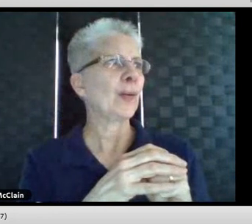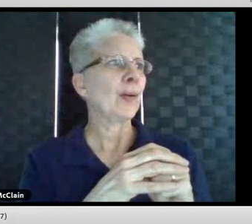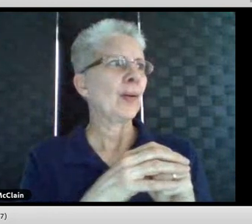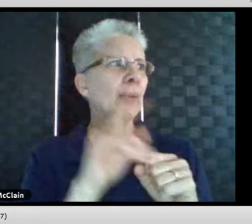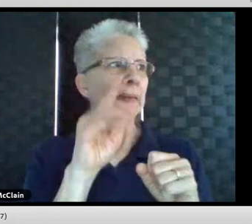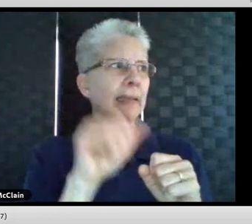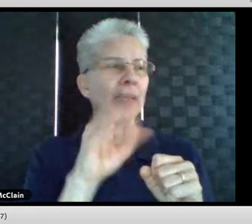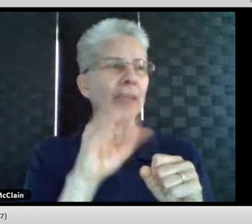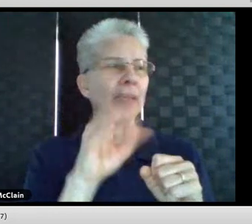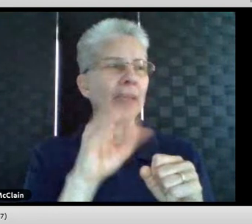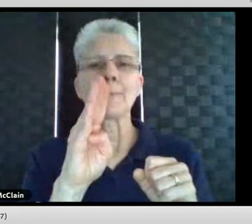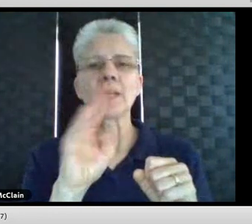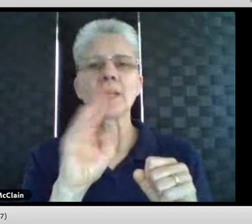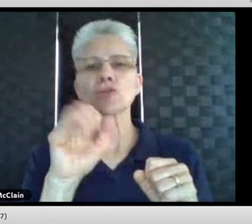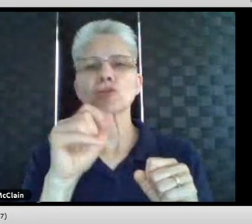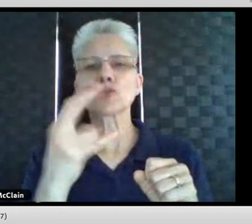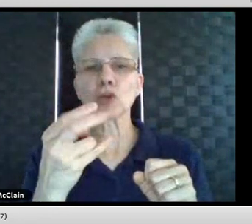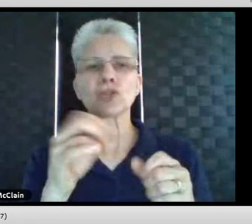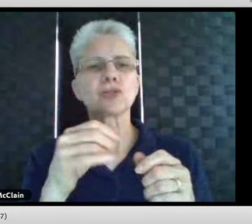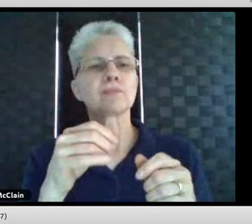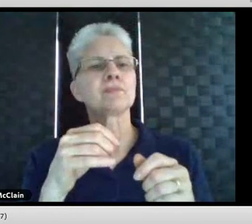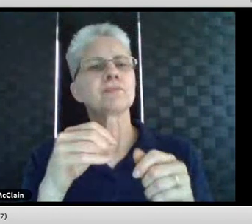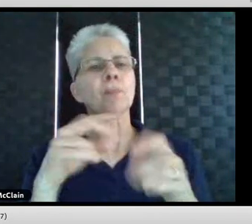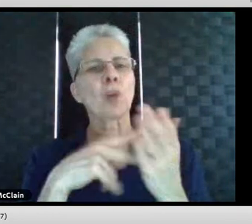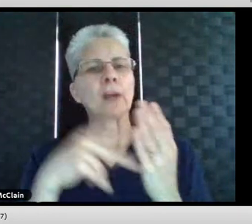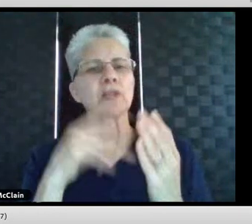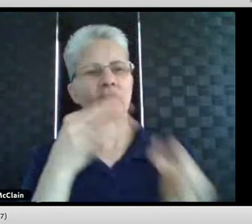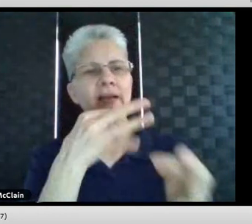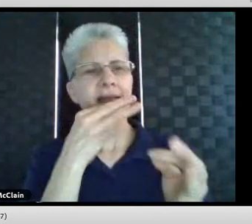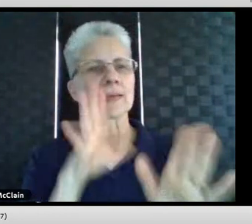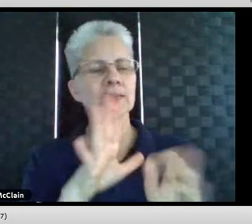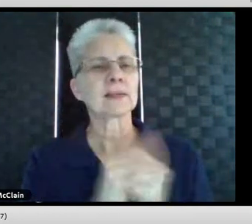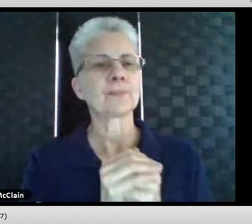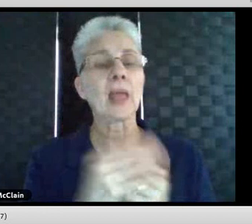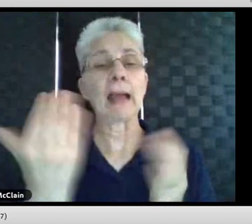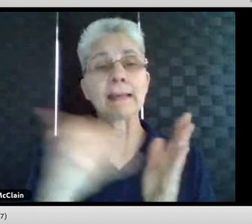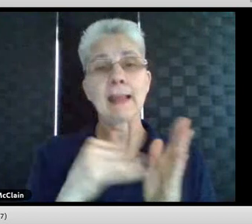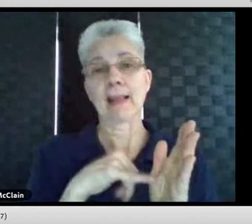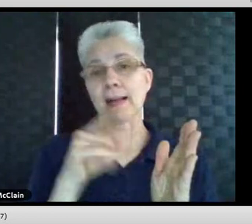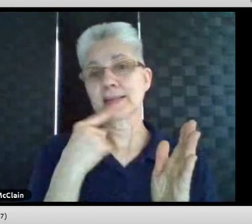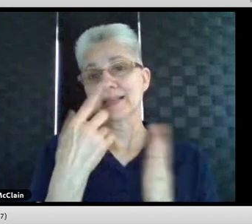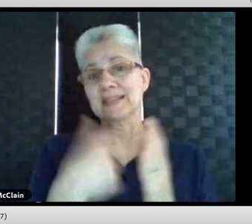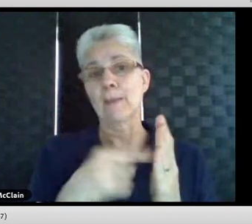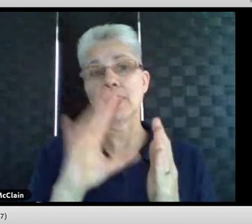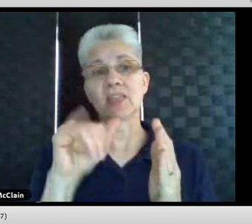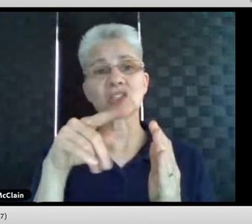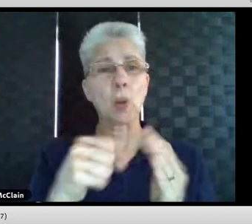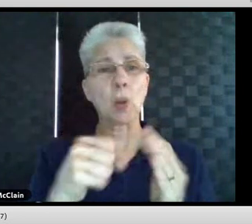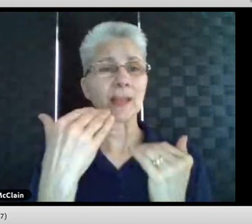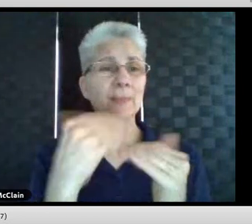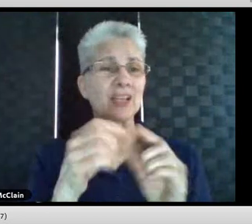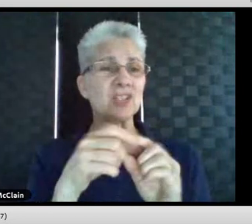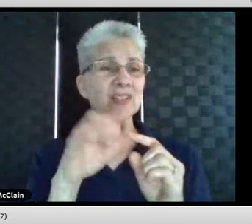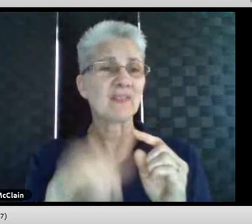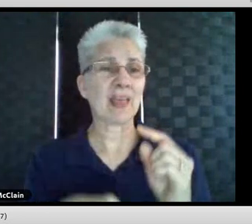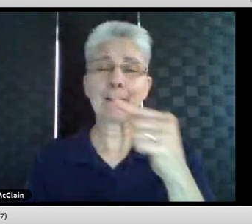that are fantastic, so those are just things to think about. And again, like I said, some of the scopes and limitations of them, again,